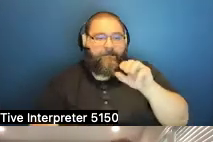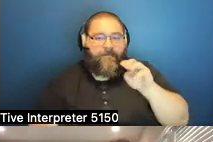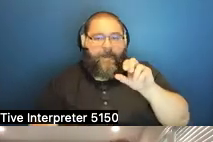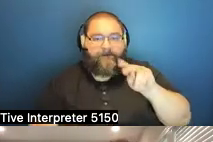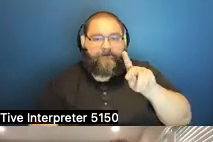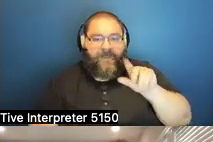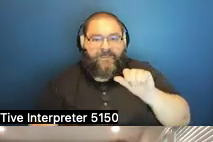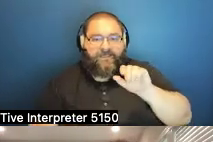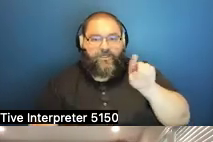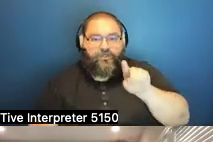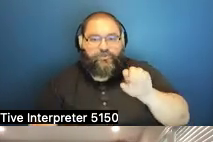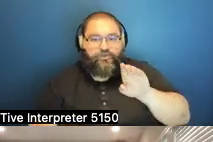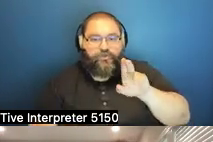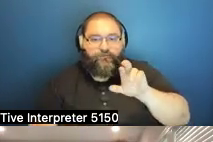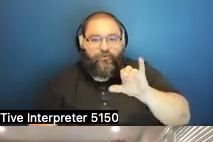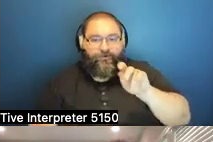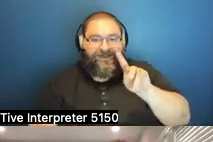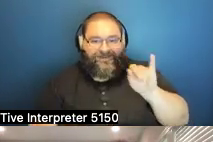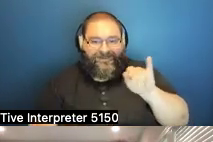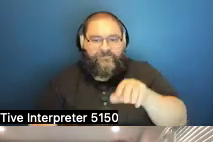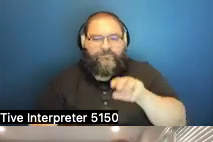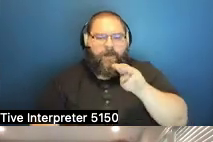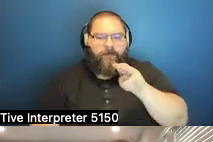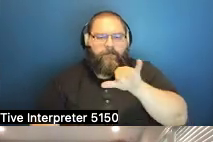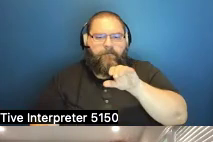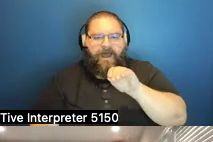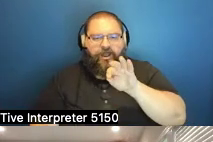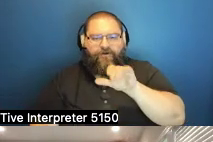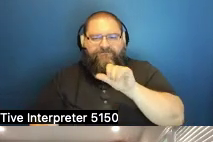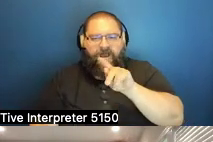I'm a myofunctional therapist and the founder of the Myo Project.